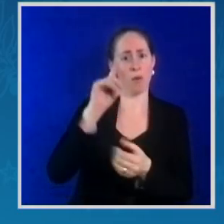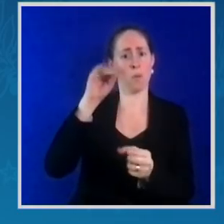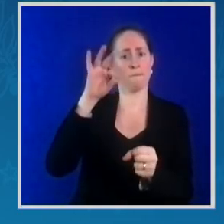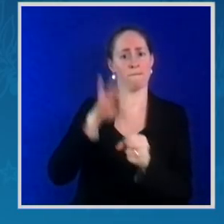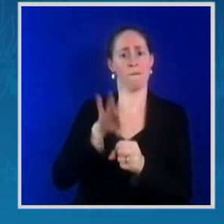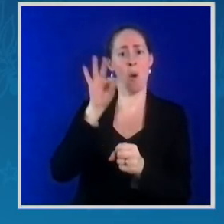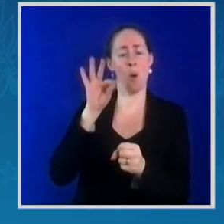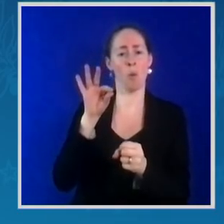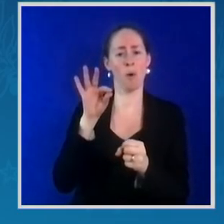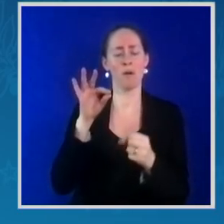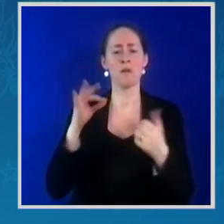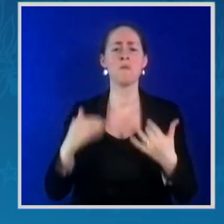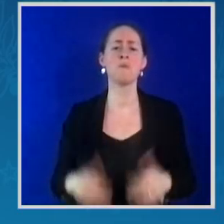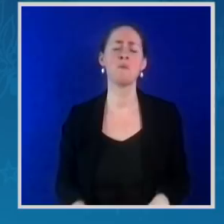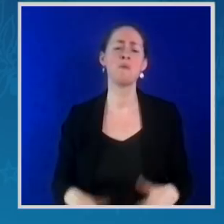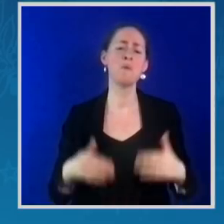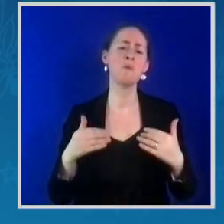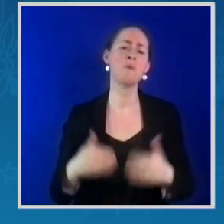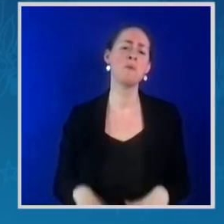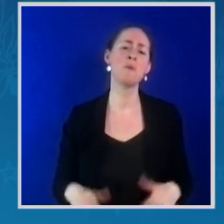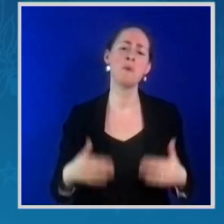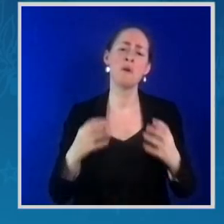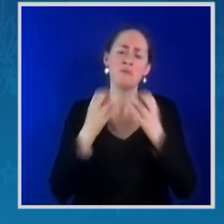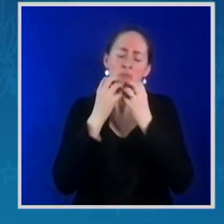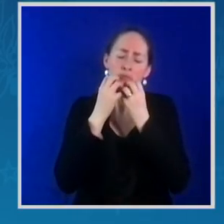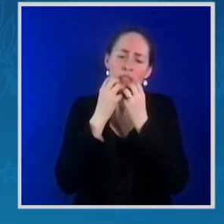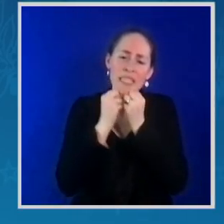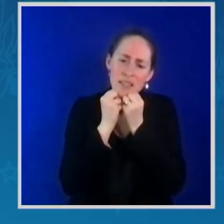and measures of who we say we are.